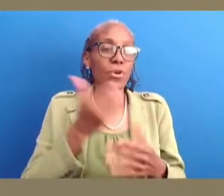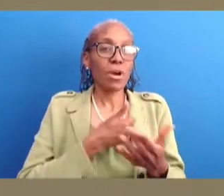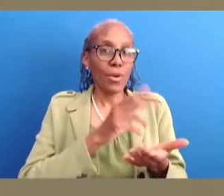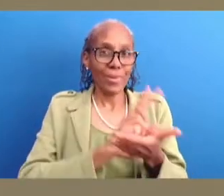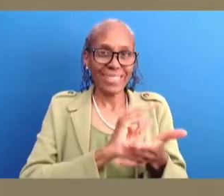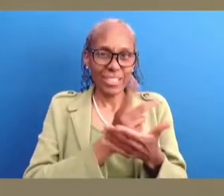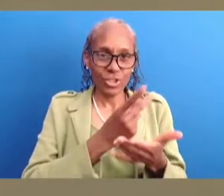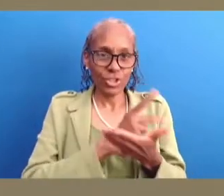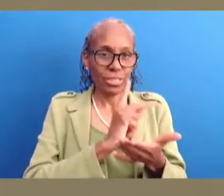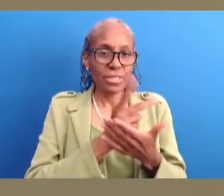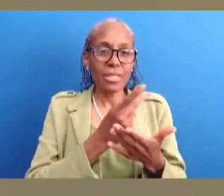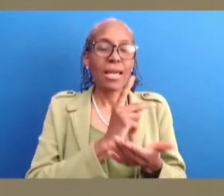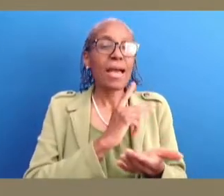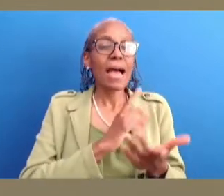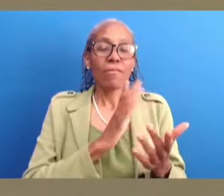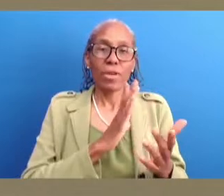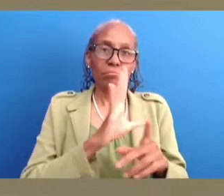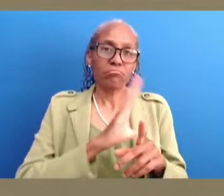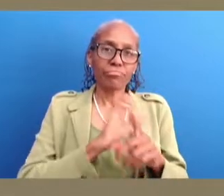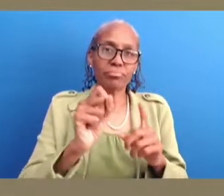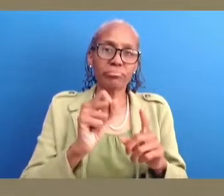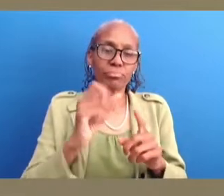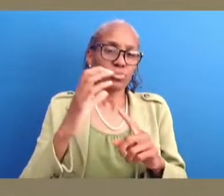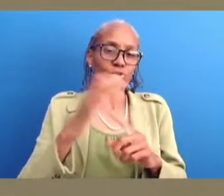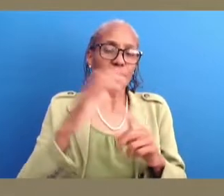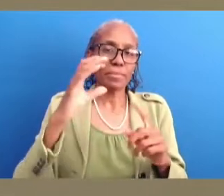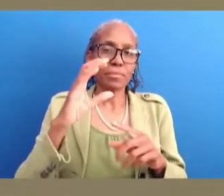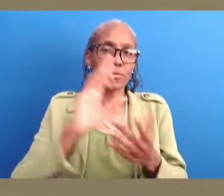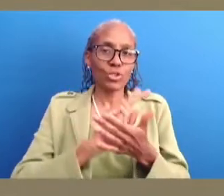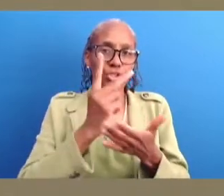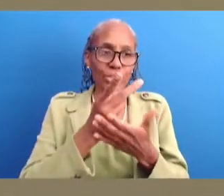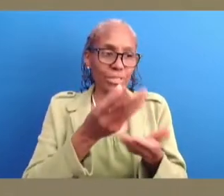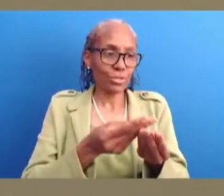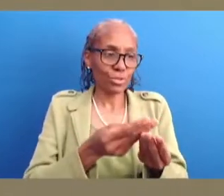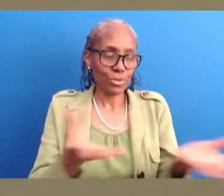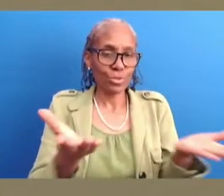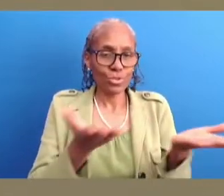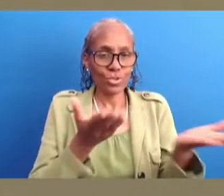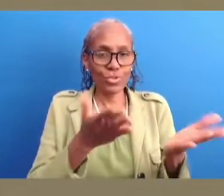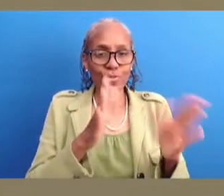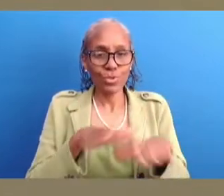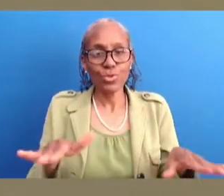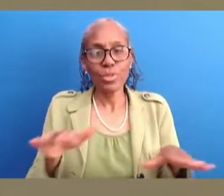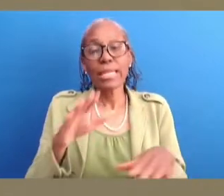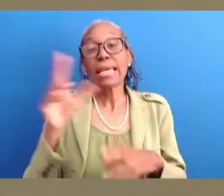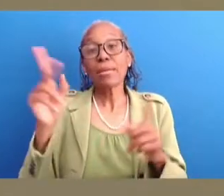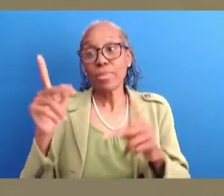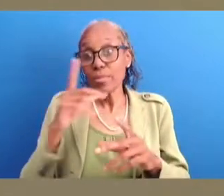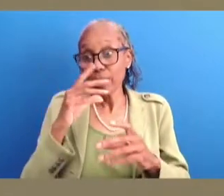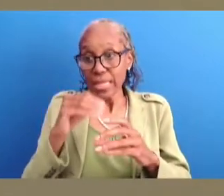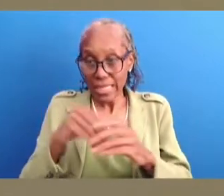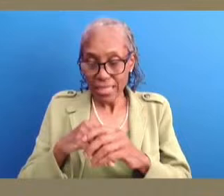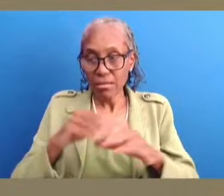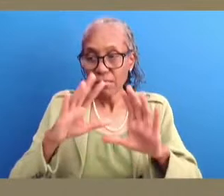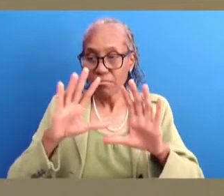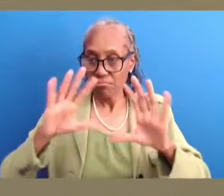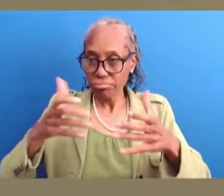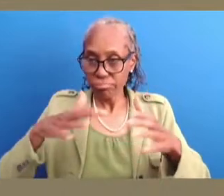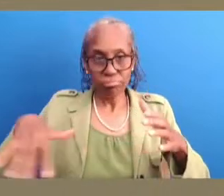BROUGHT ALL OF THE EQUIPMENT FOR THE KITCHEN, SO THAT WE COULD